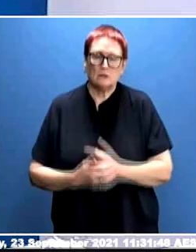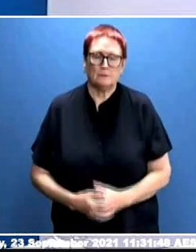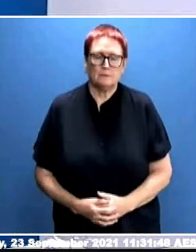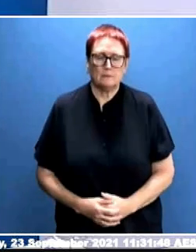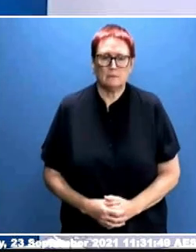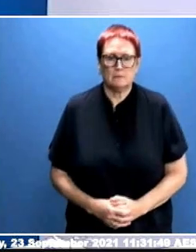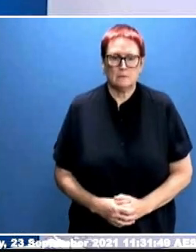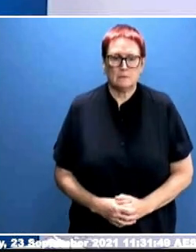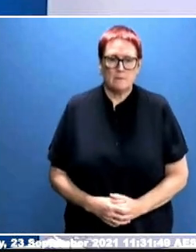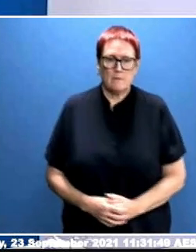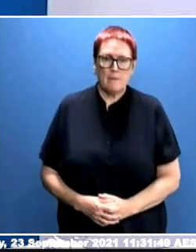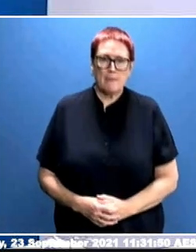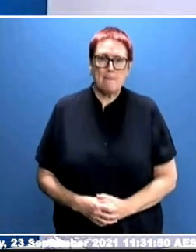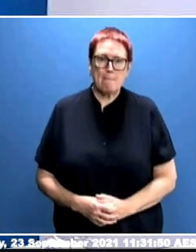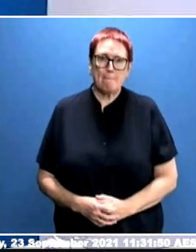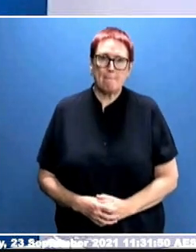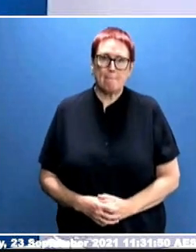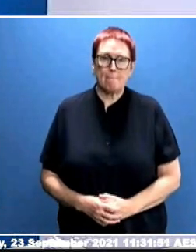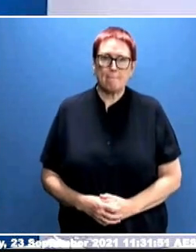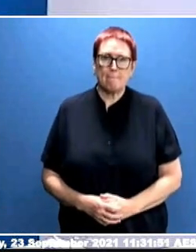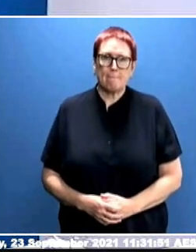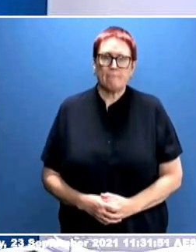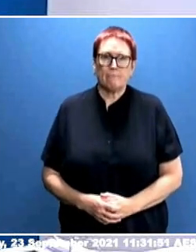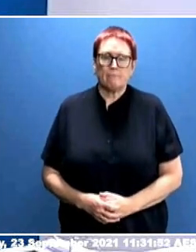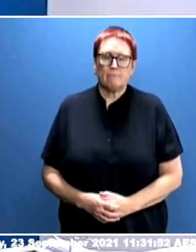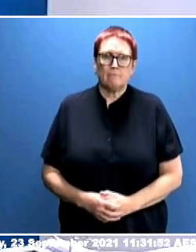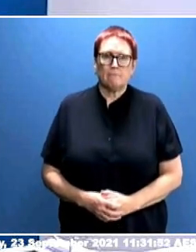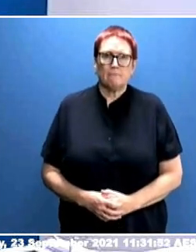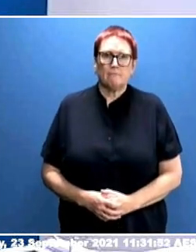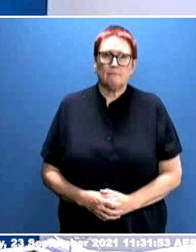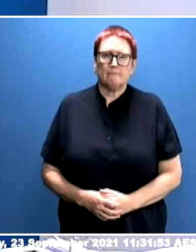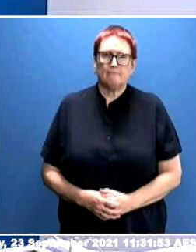about our exploration of this issue, or the exploration of this issue is,